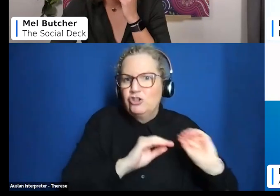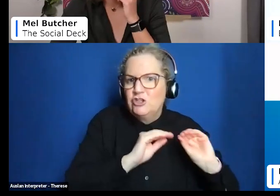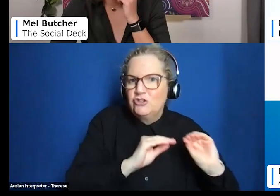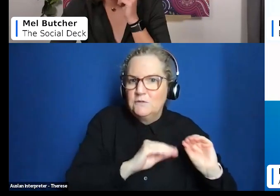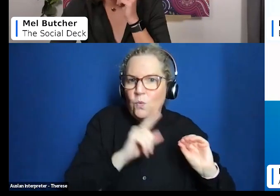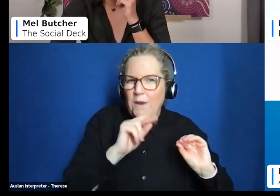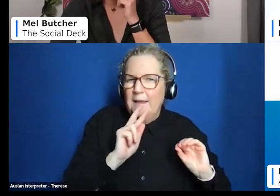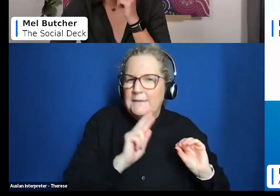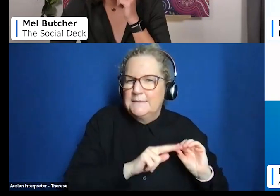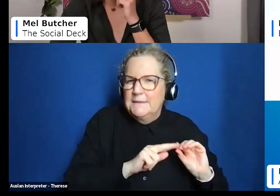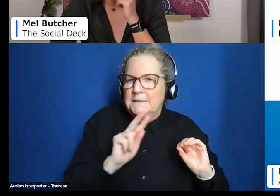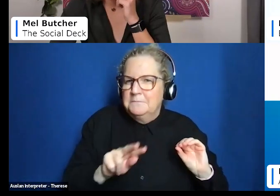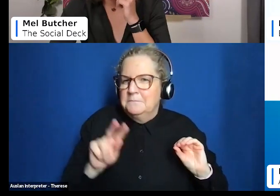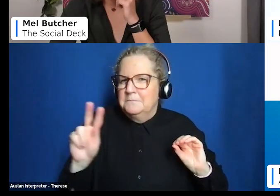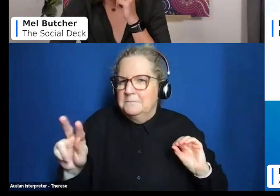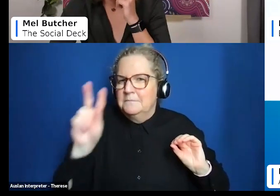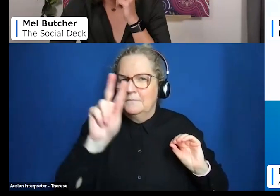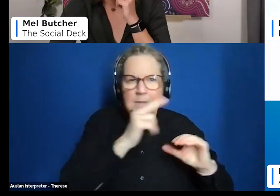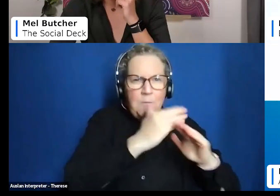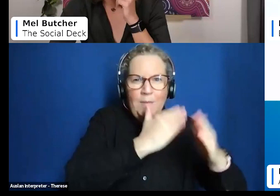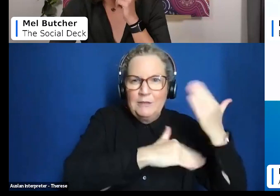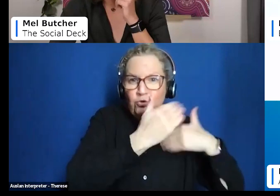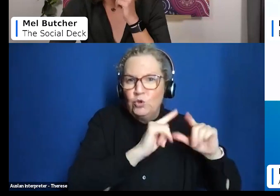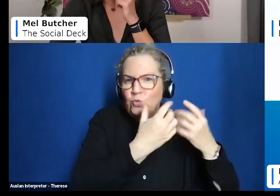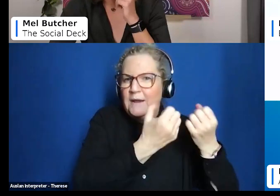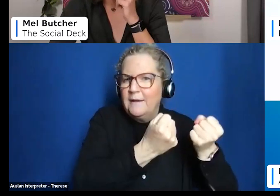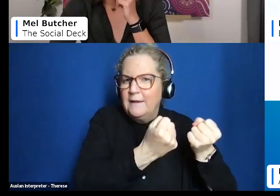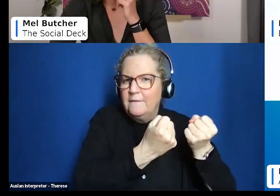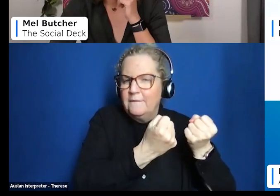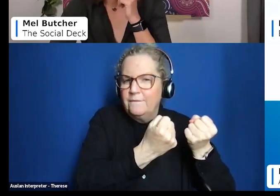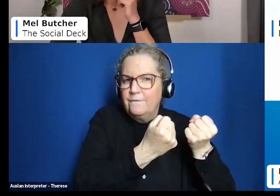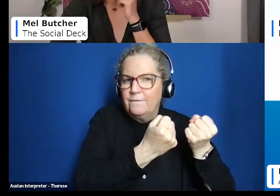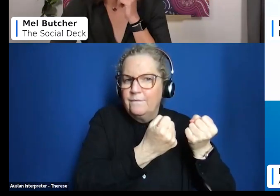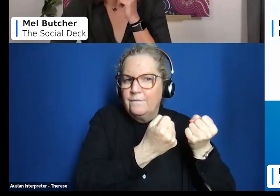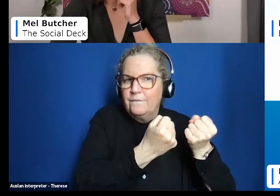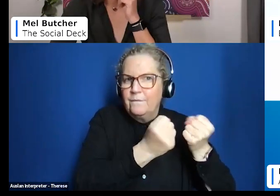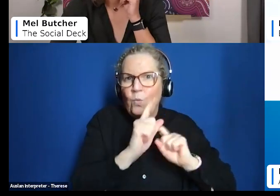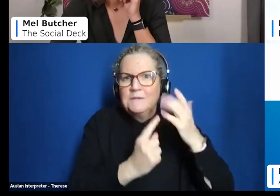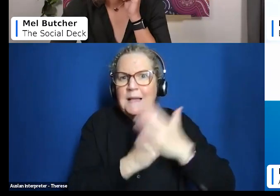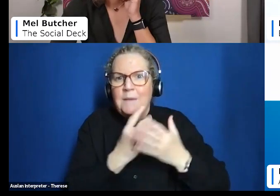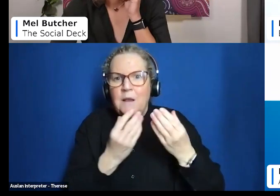What kind of employment histories they have? What what's happening in relation to health?